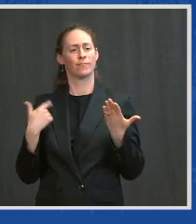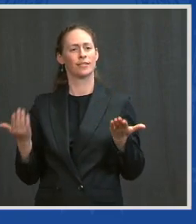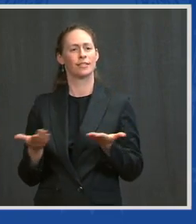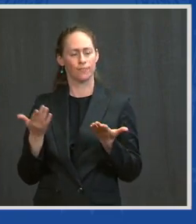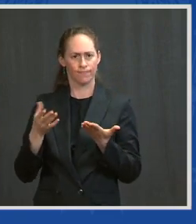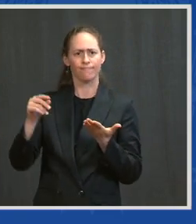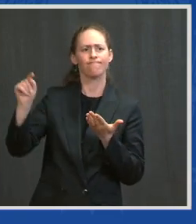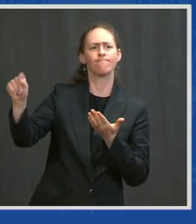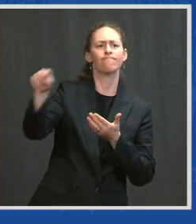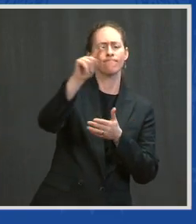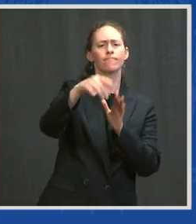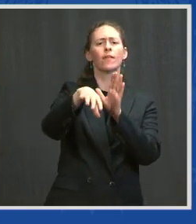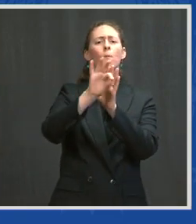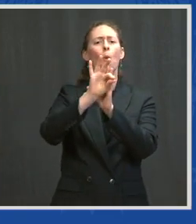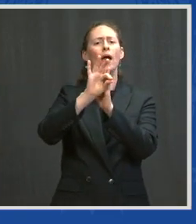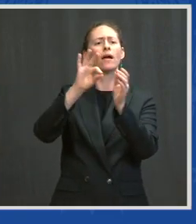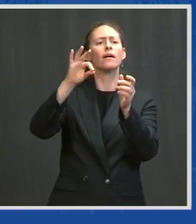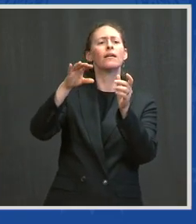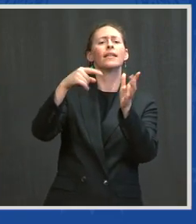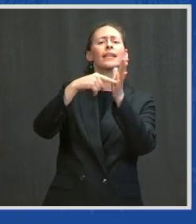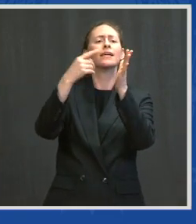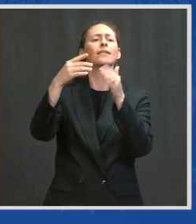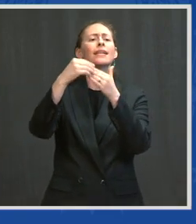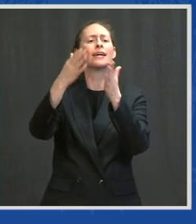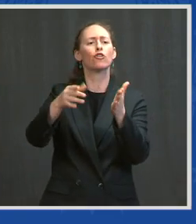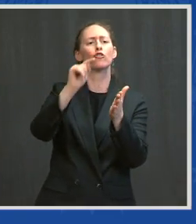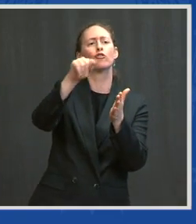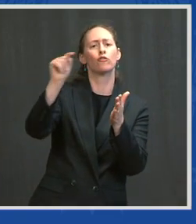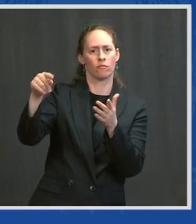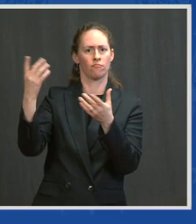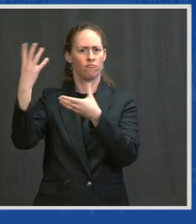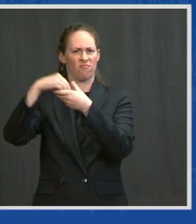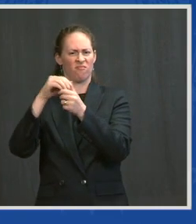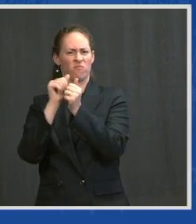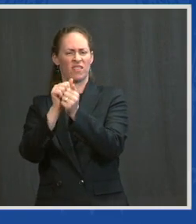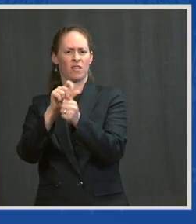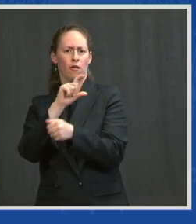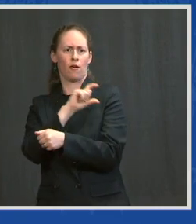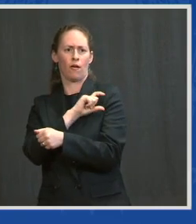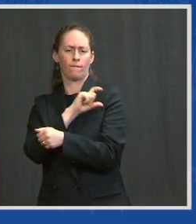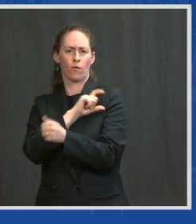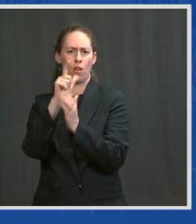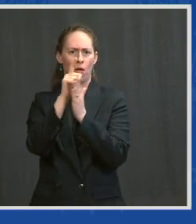and with representatives of law enforcement. Protecting our communities from violent crime